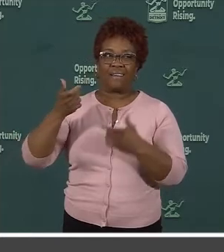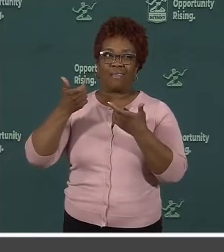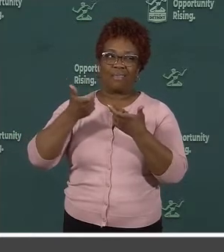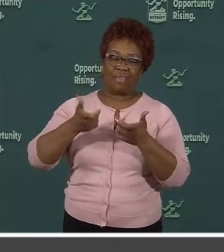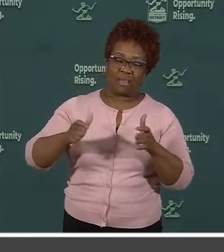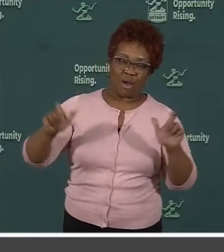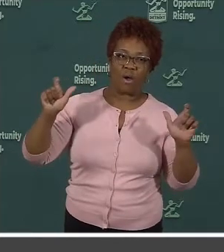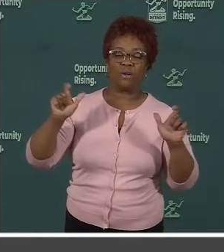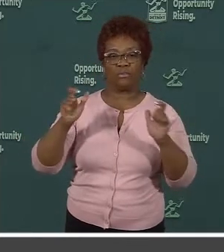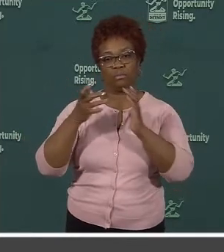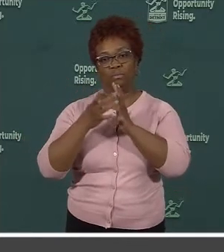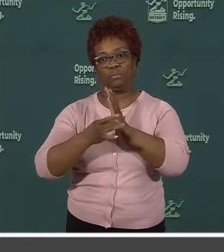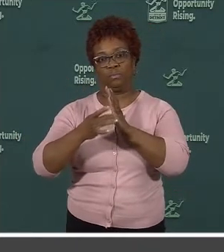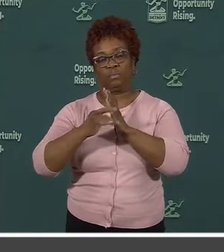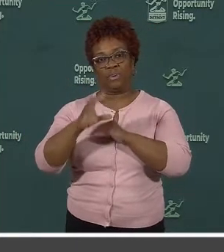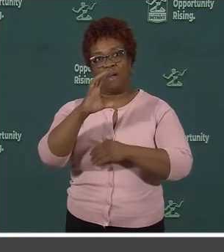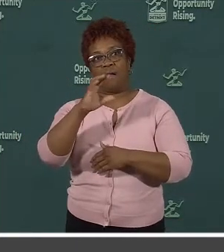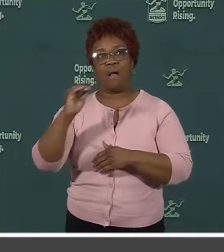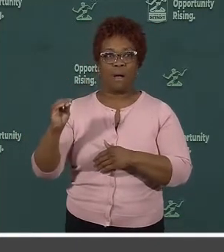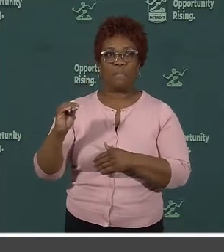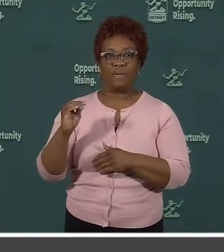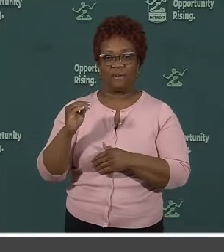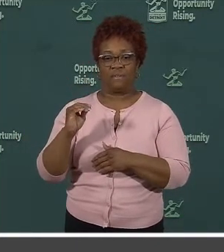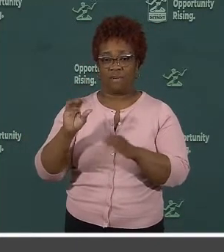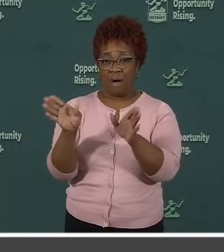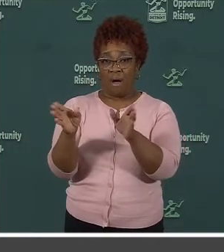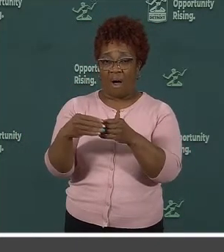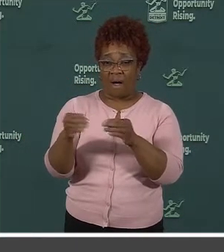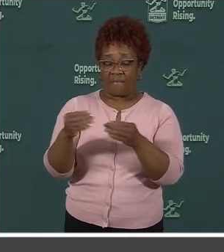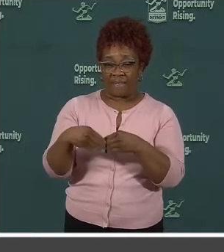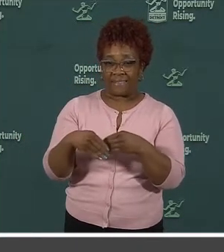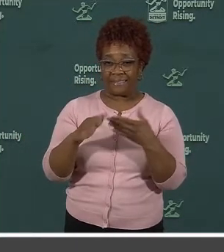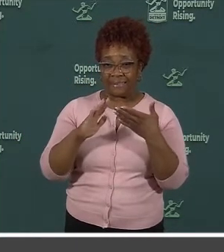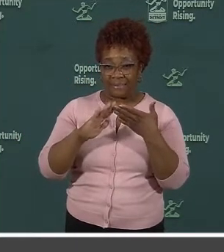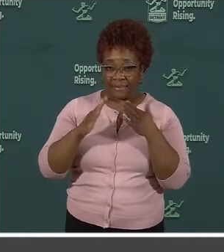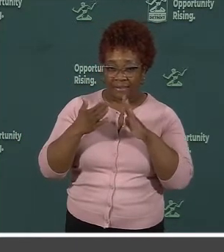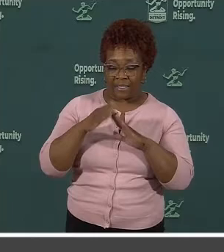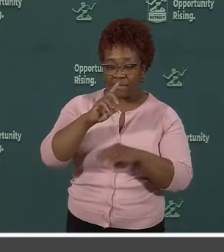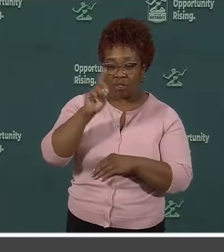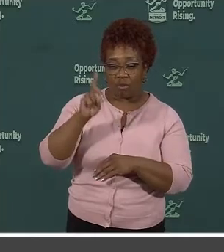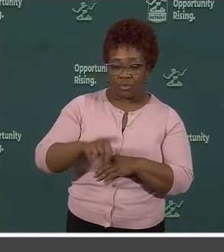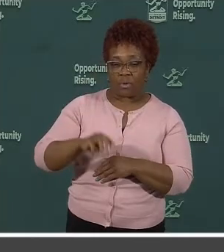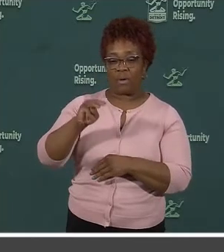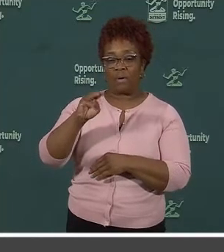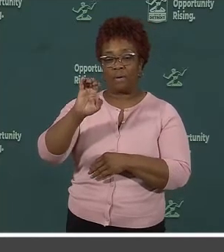STARTED WITH A CONTRACT IN THE CITY OF DETROIT HE NOW DELIVERS US TWO MILLION GALLONS OF